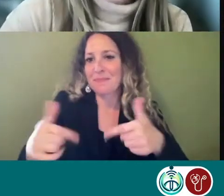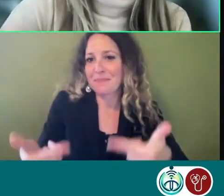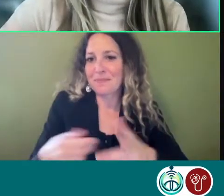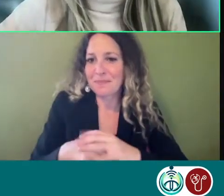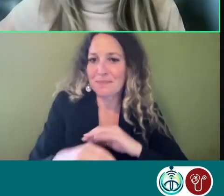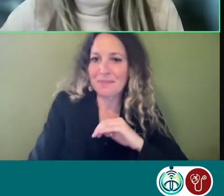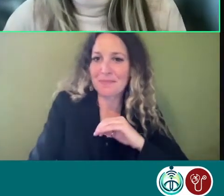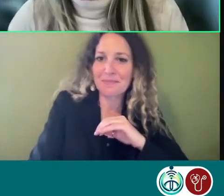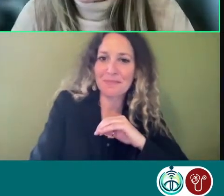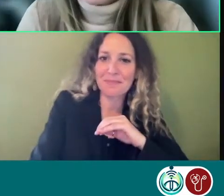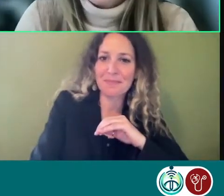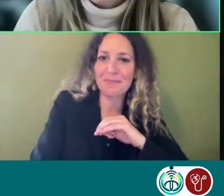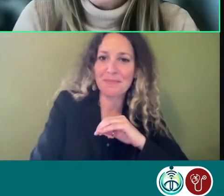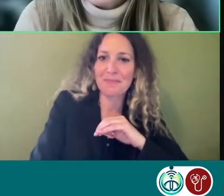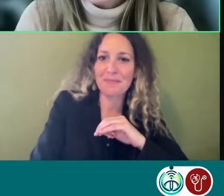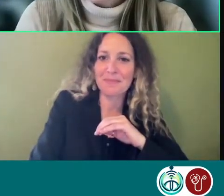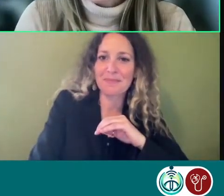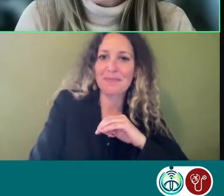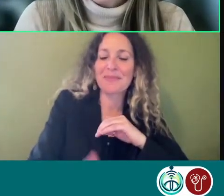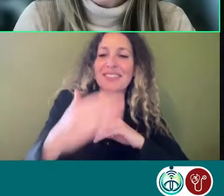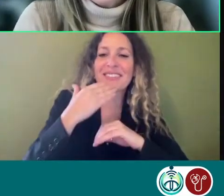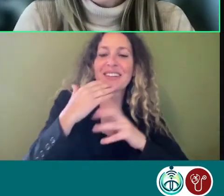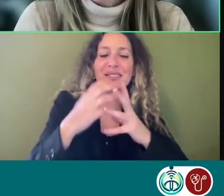Zuzana Skvarkova: Thank you so much, Dr. Tabor, for introducing all of your wonderful